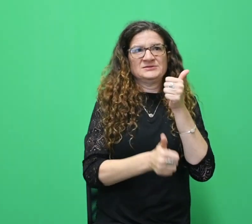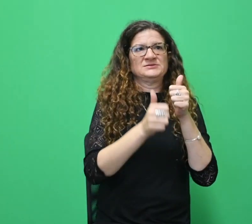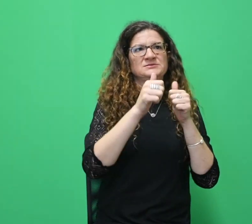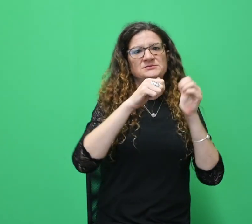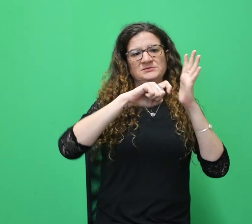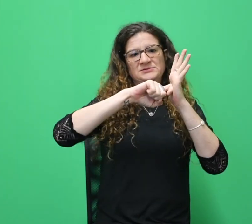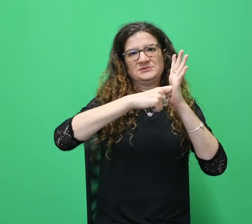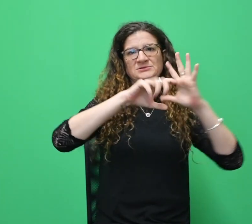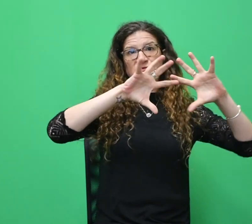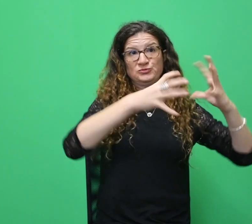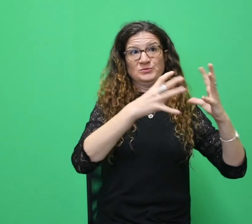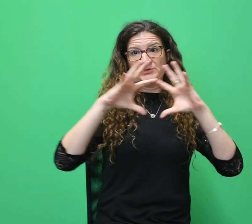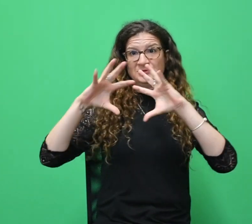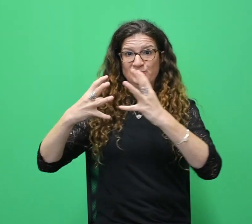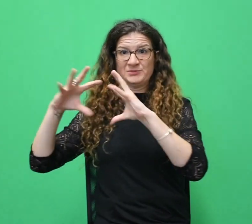on each key group.